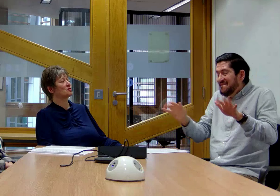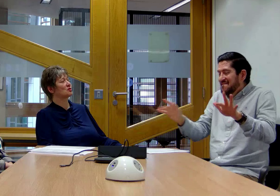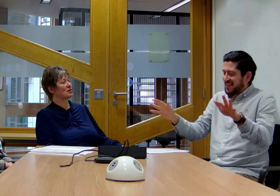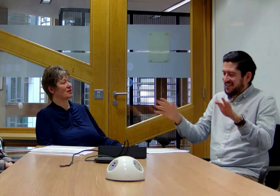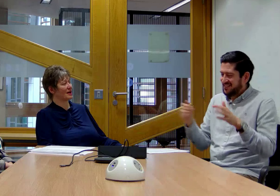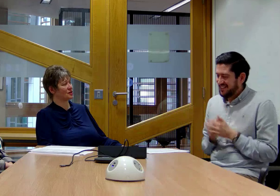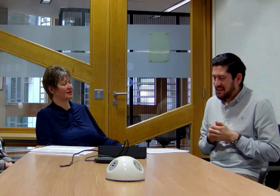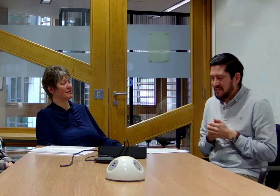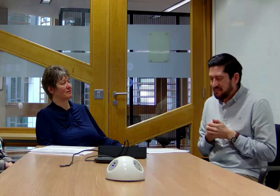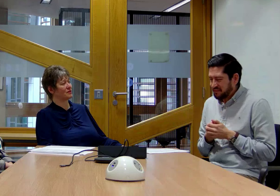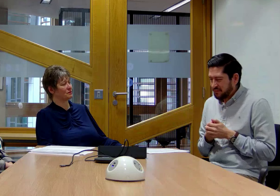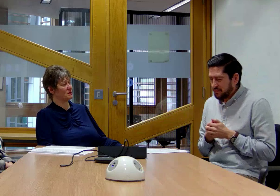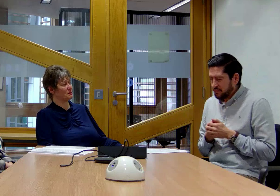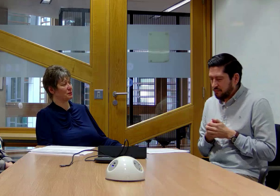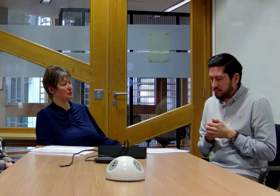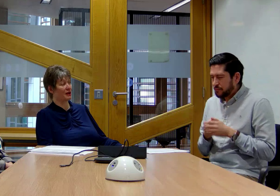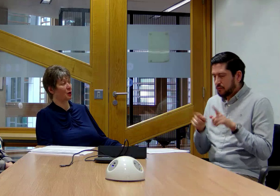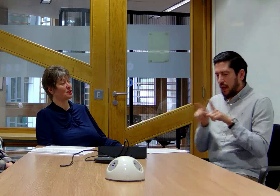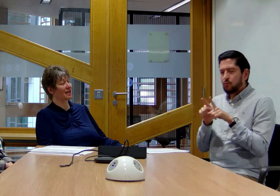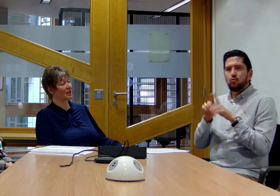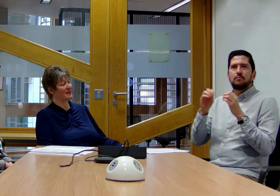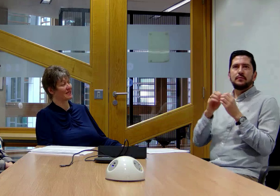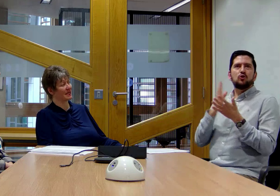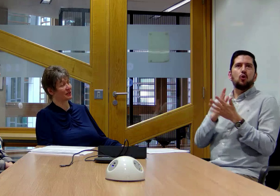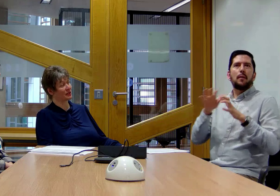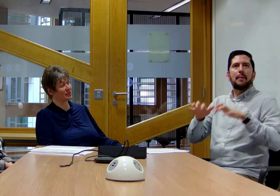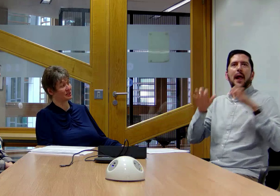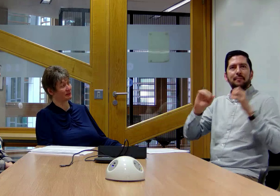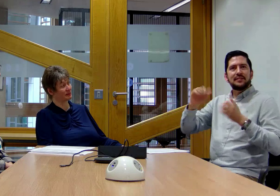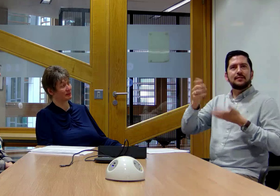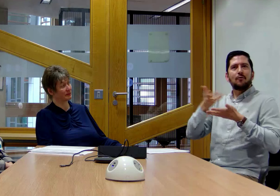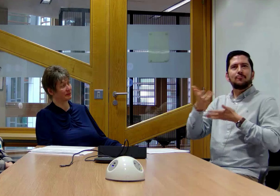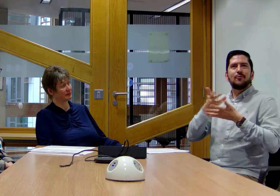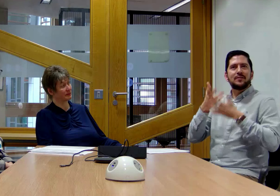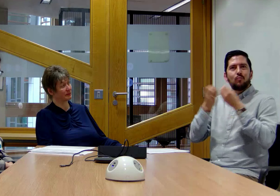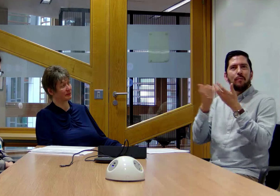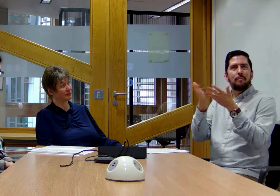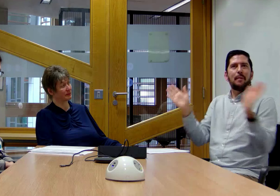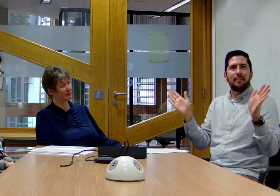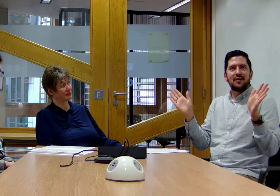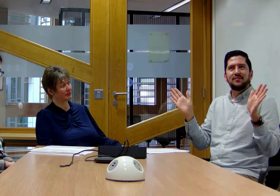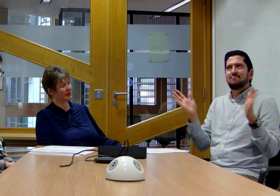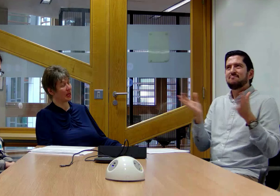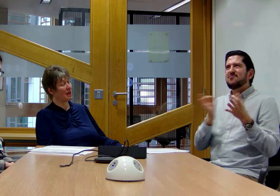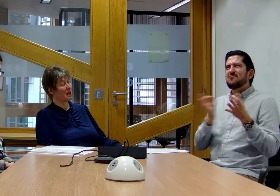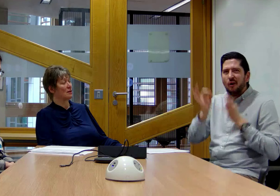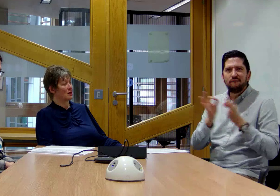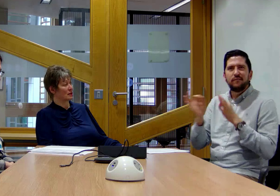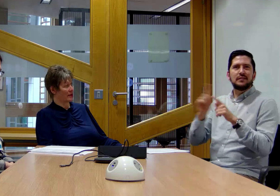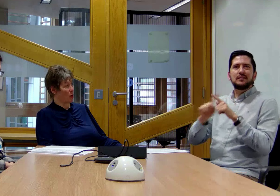learners class that runs every fortnight, and so now gradually the numbers of people who are coming along to learn BSL now are increasing.